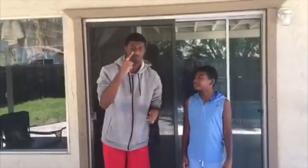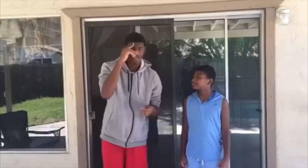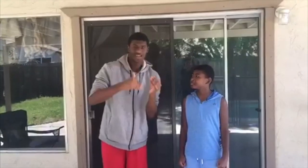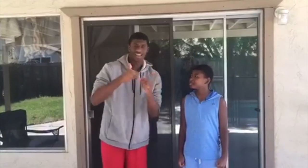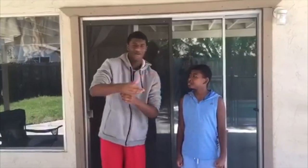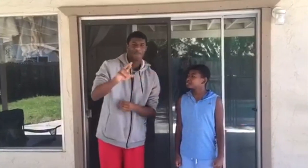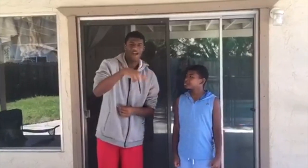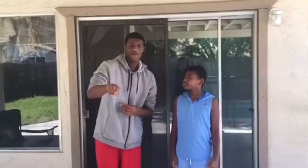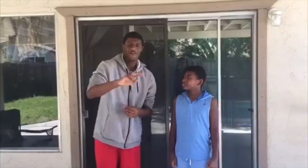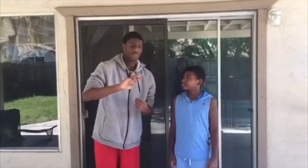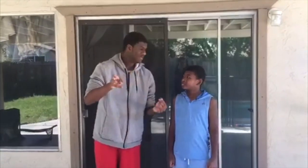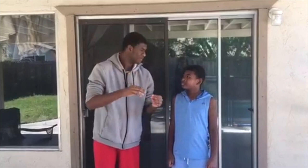Now, we are ready for the next round.